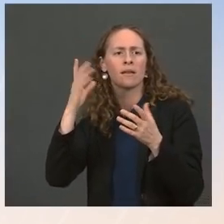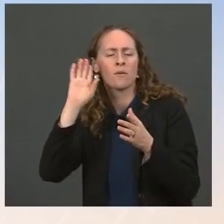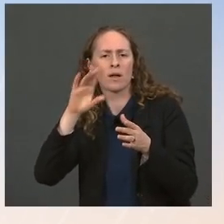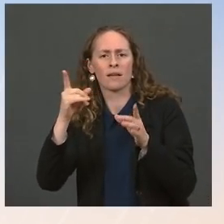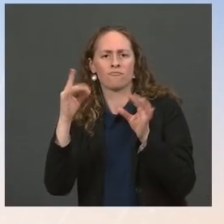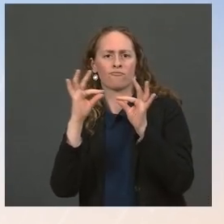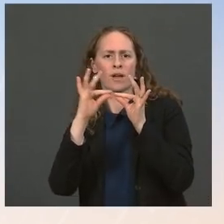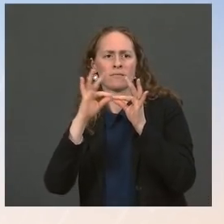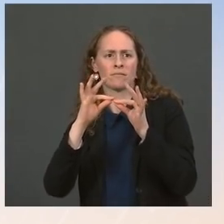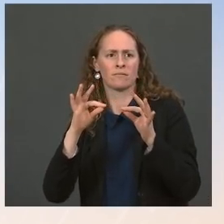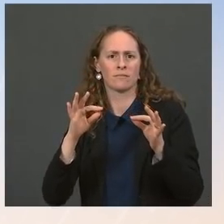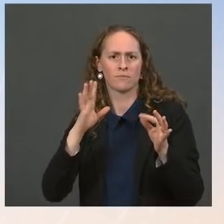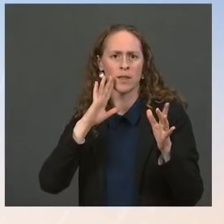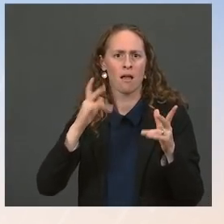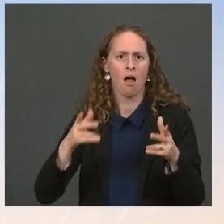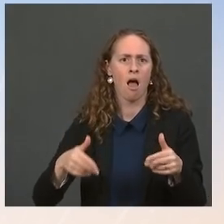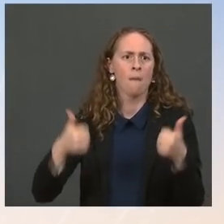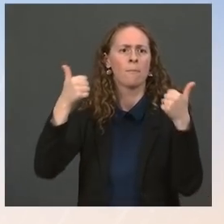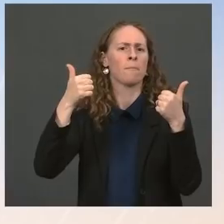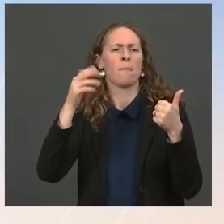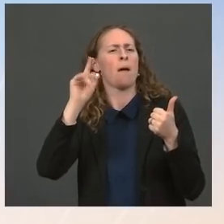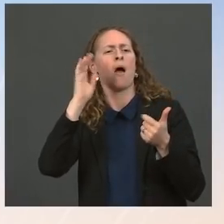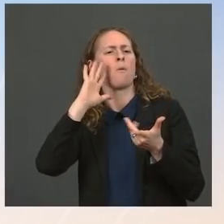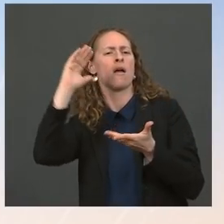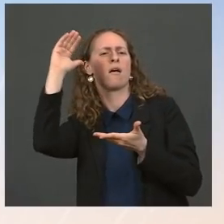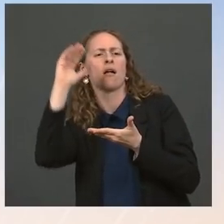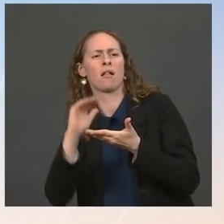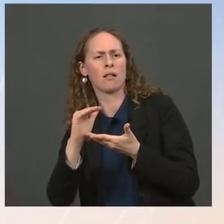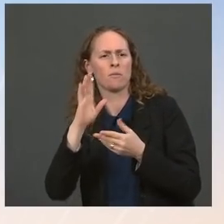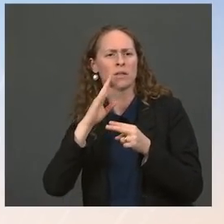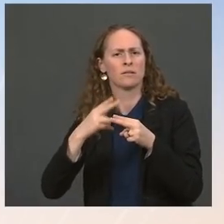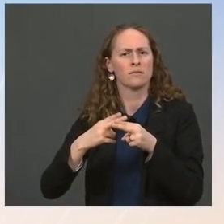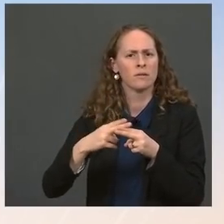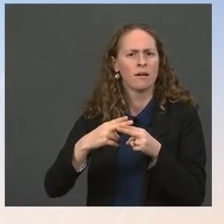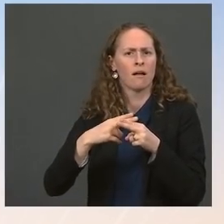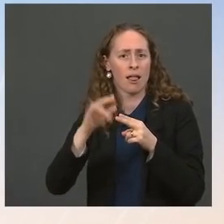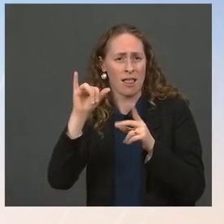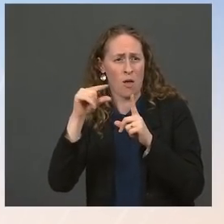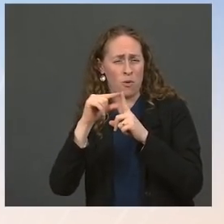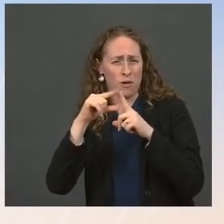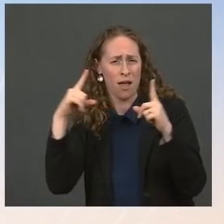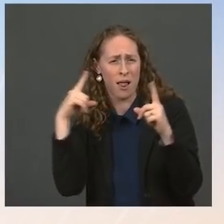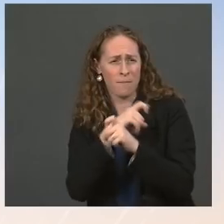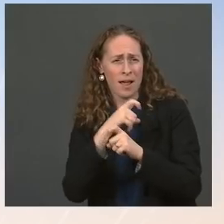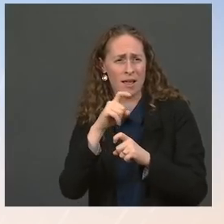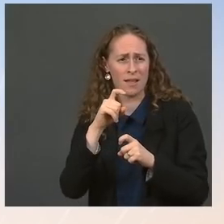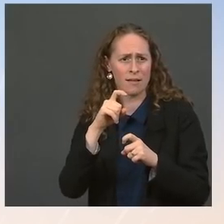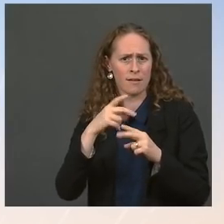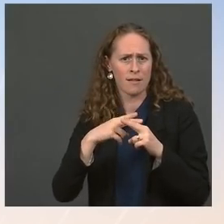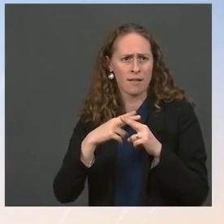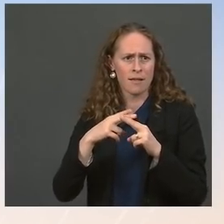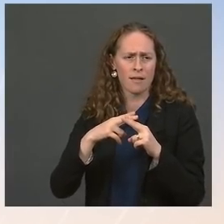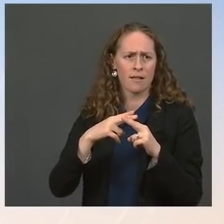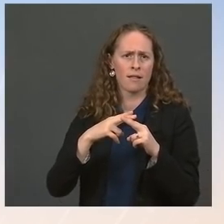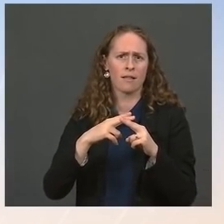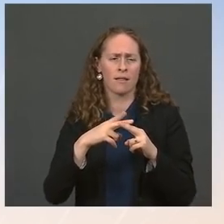may mean a year or longer? Ms. Psaki: Well, the way we view it is that it's important to preserve